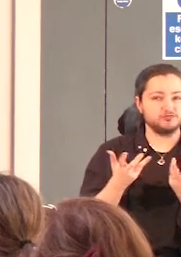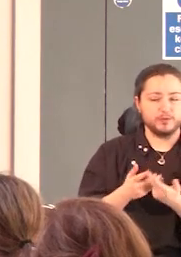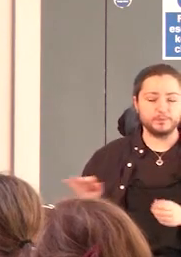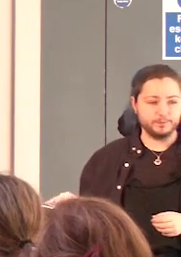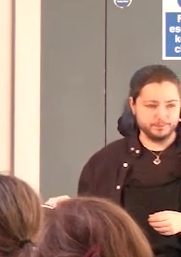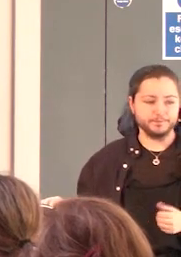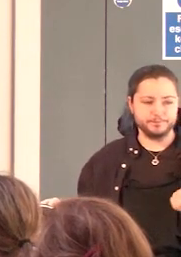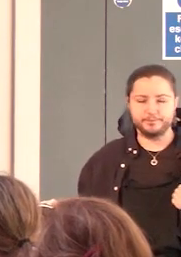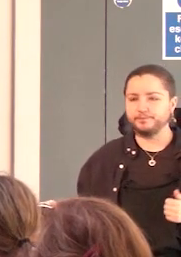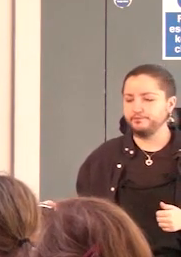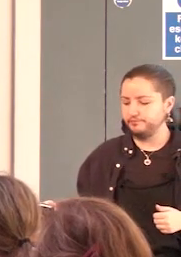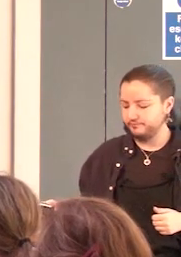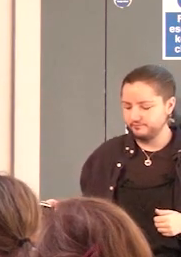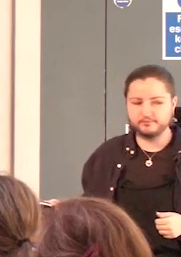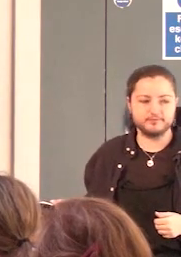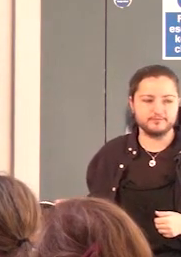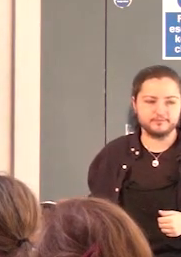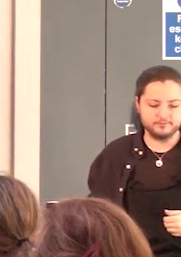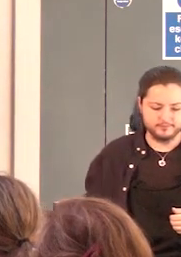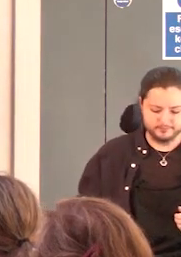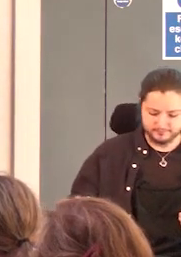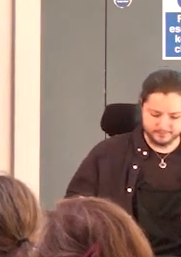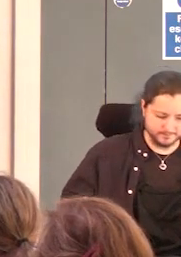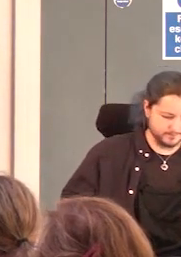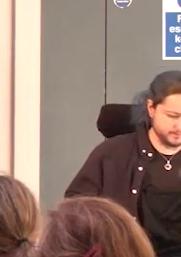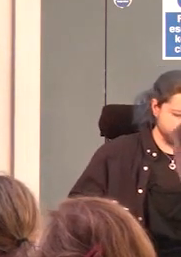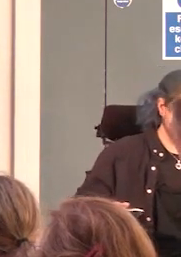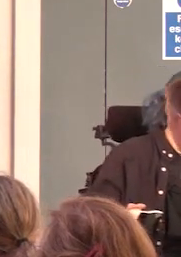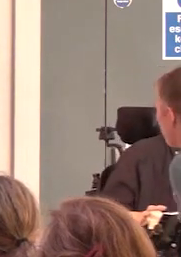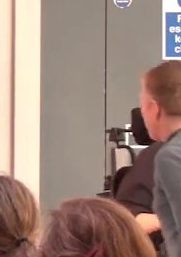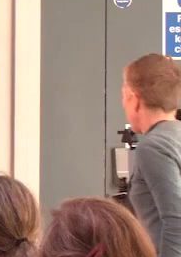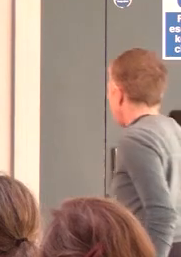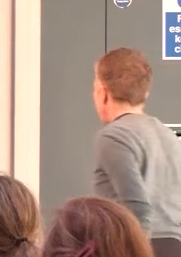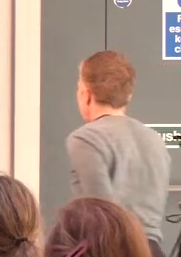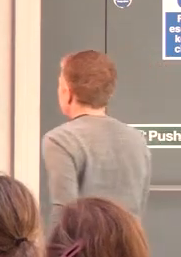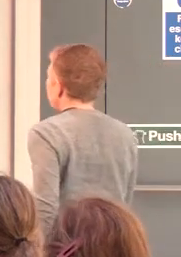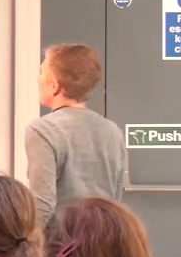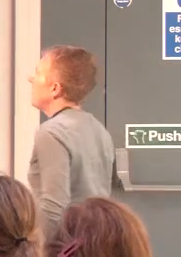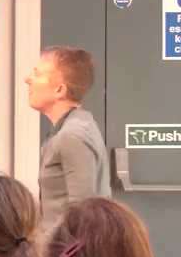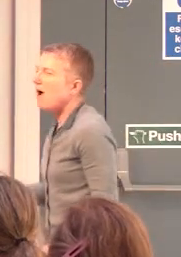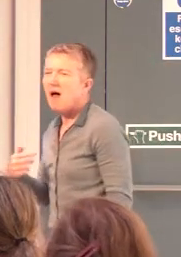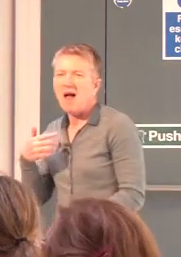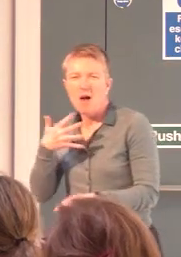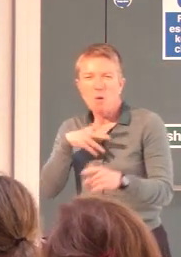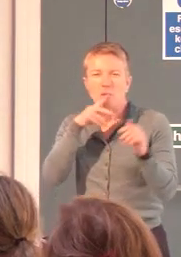So, one thing that I did just want to speak briefly about was one of the things I struggled most with, and I think I have to go right back